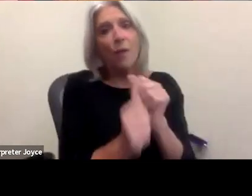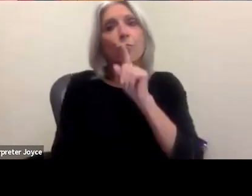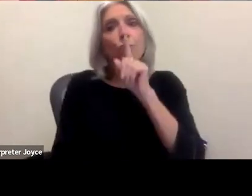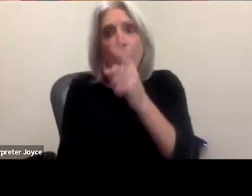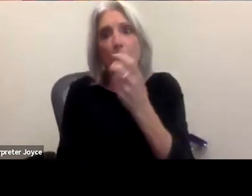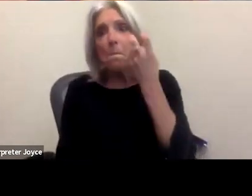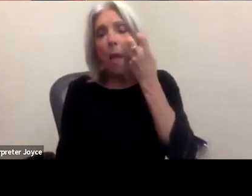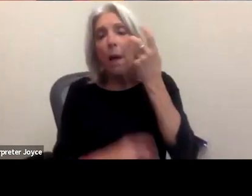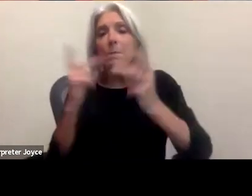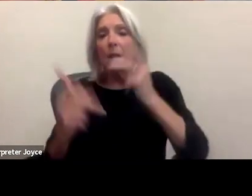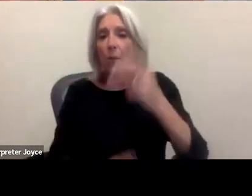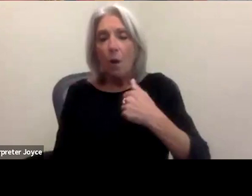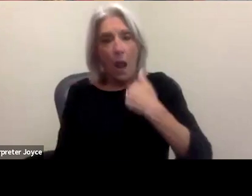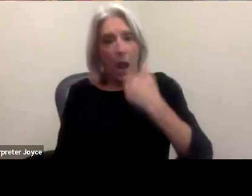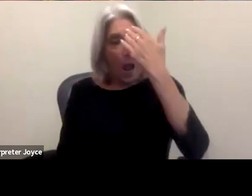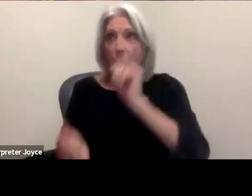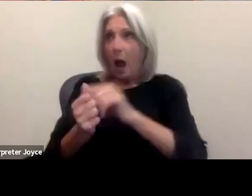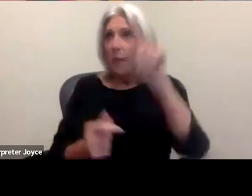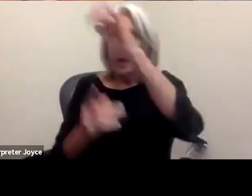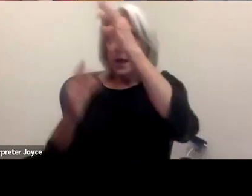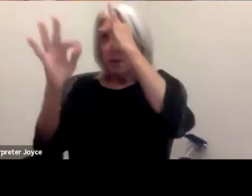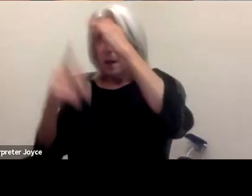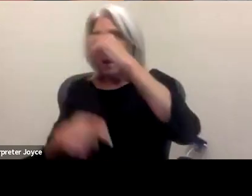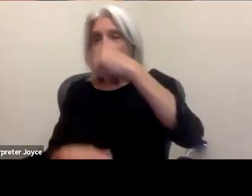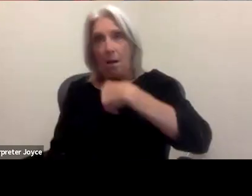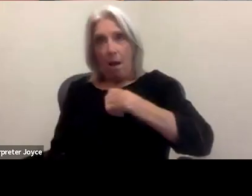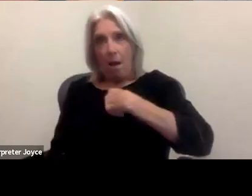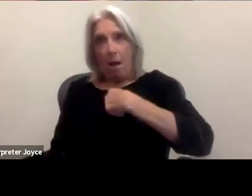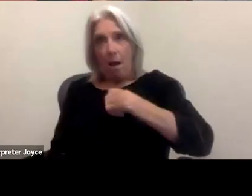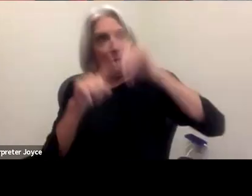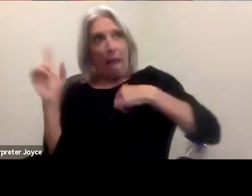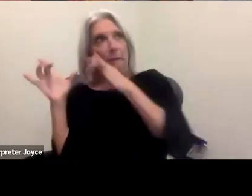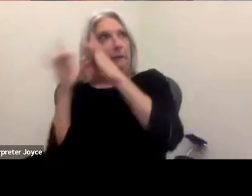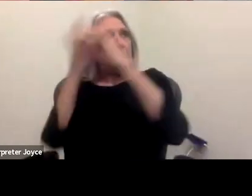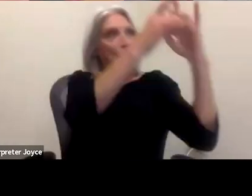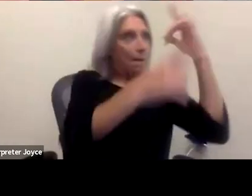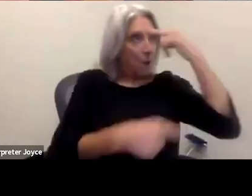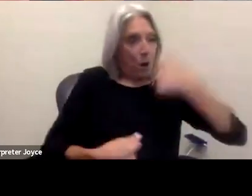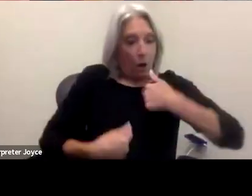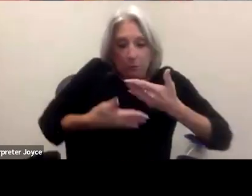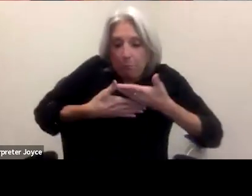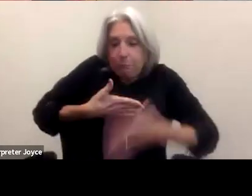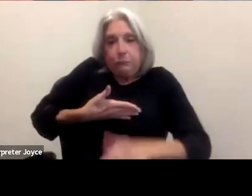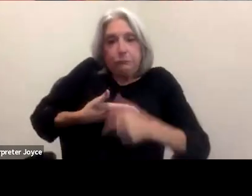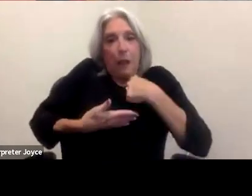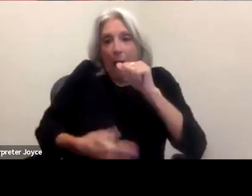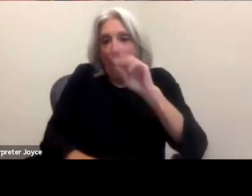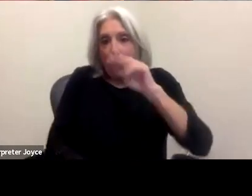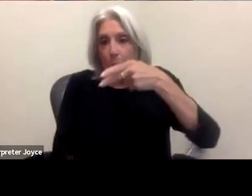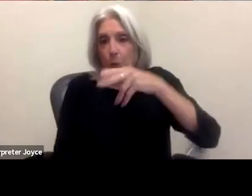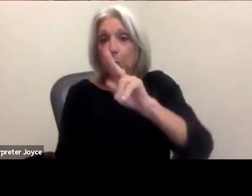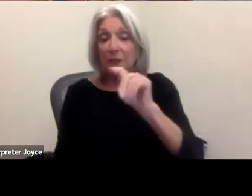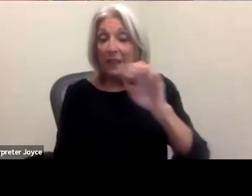of other disabled people just because I'm an amputee. I actually have to listen to other disabled people occasionally.